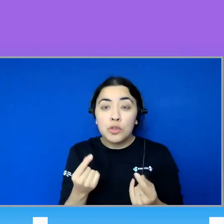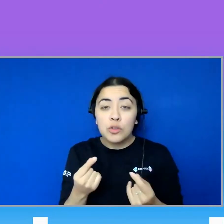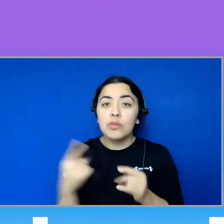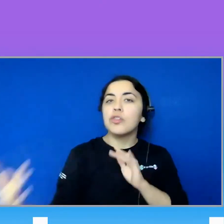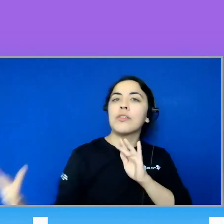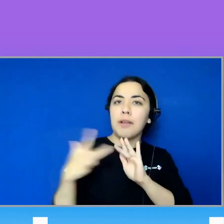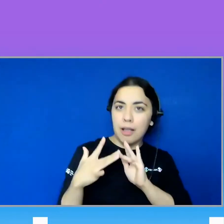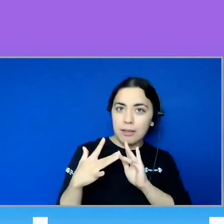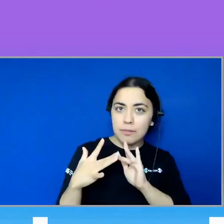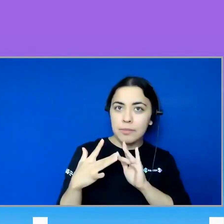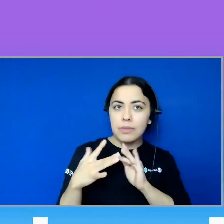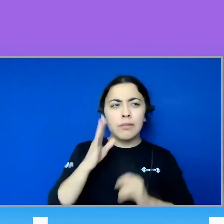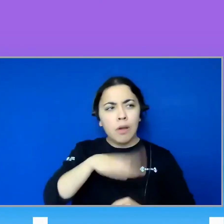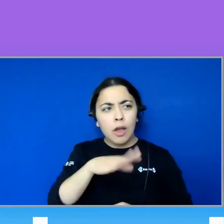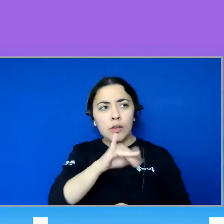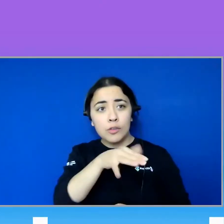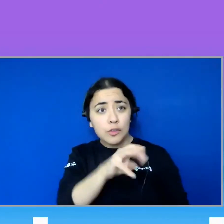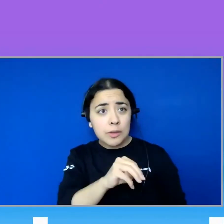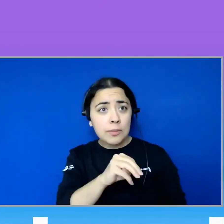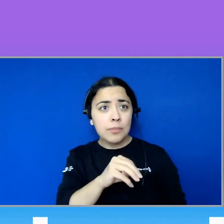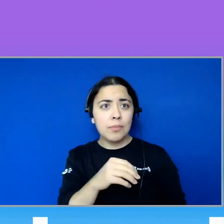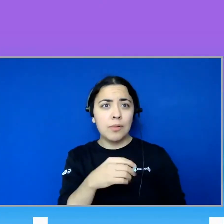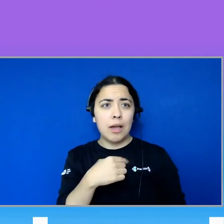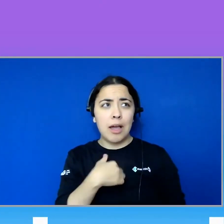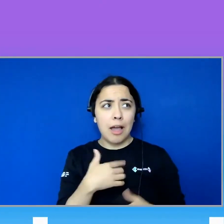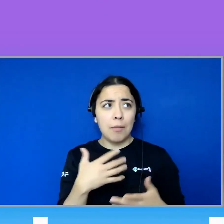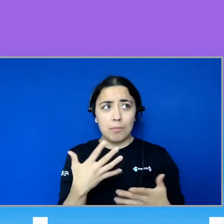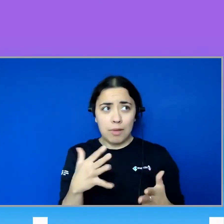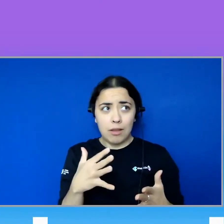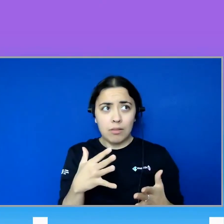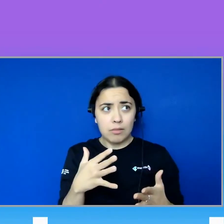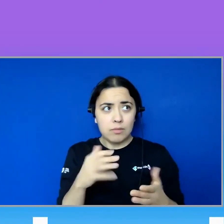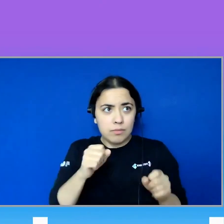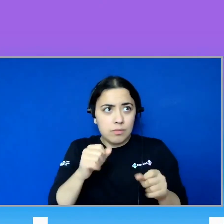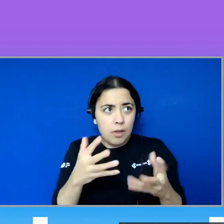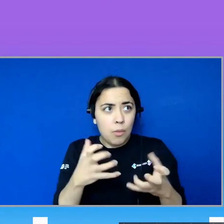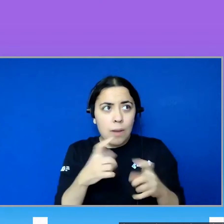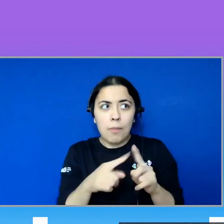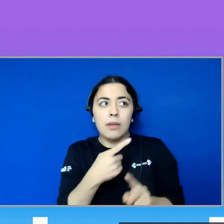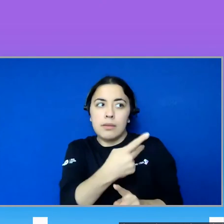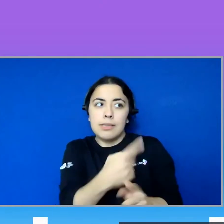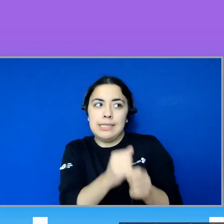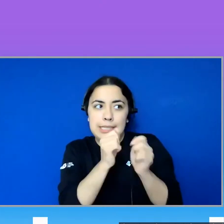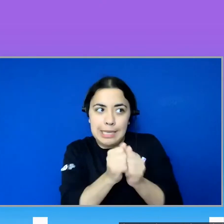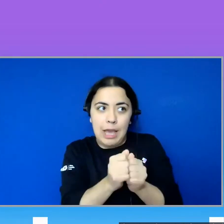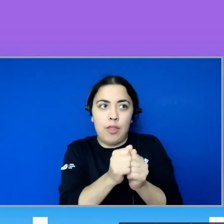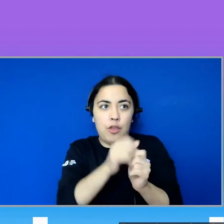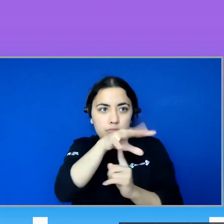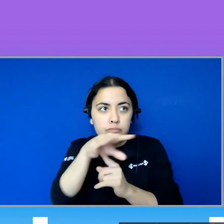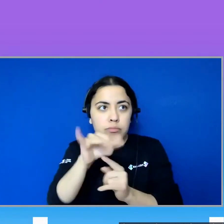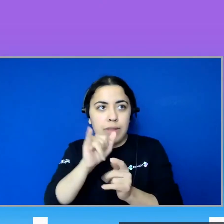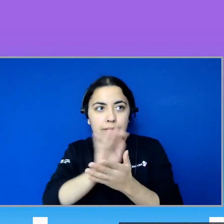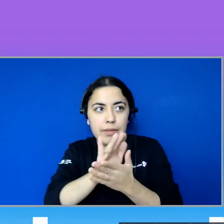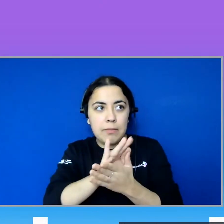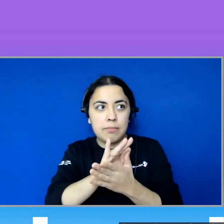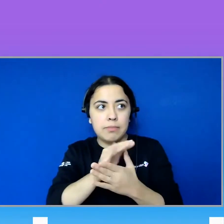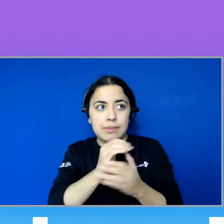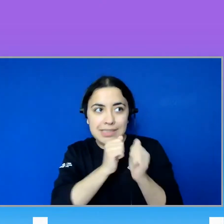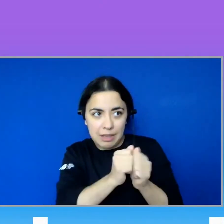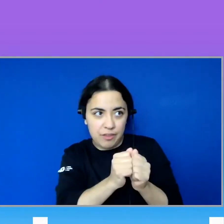me and said, Jim, I'm kind of sold, but we should make this